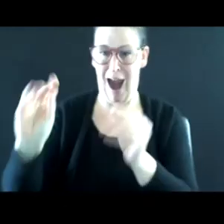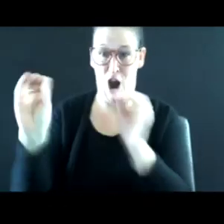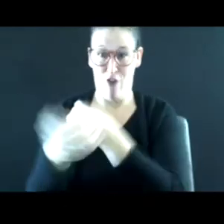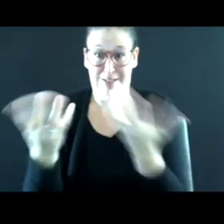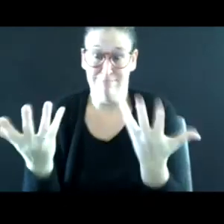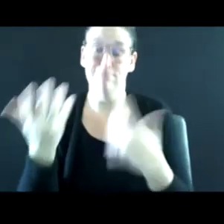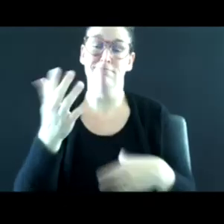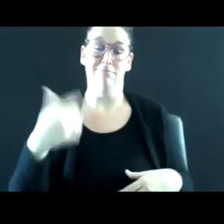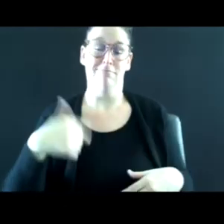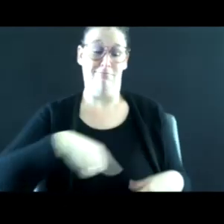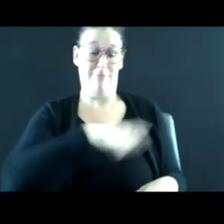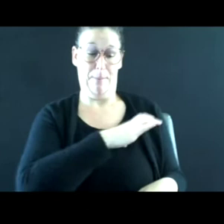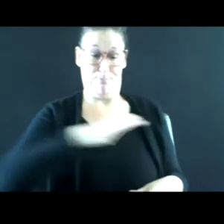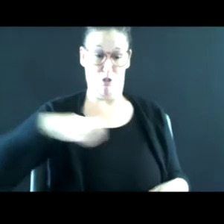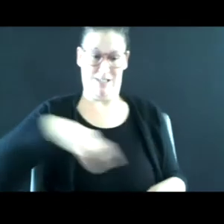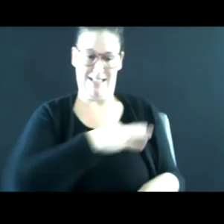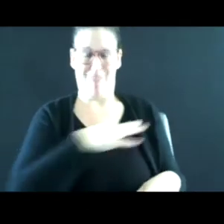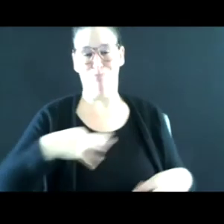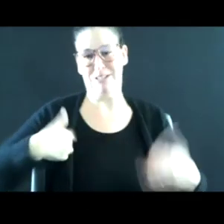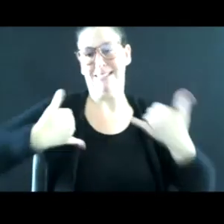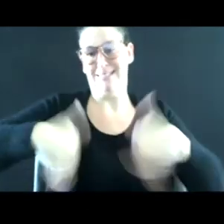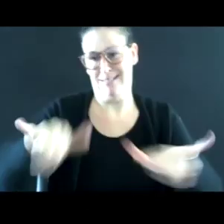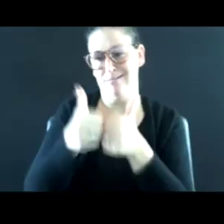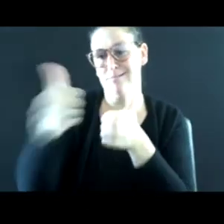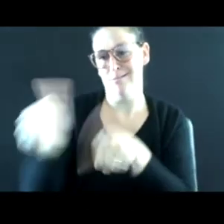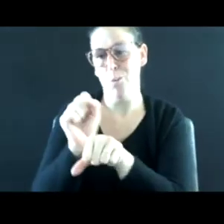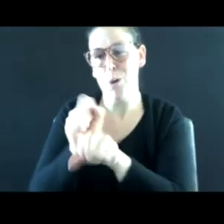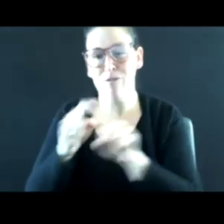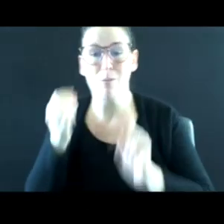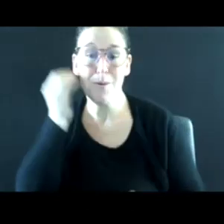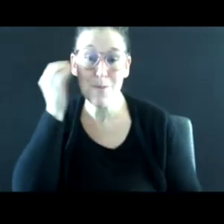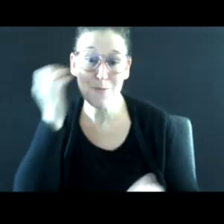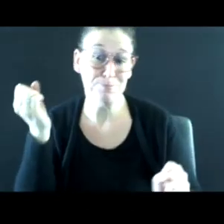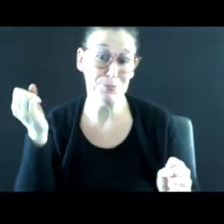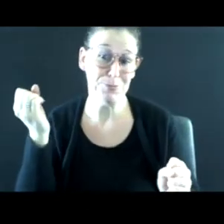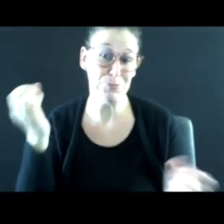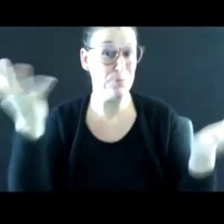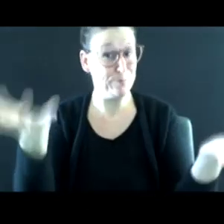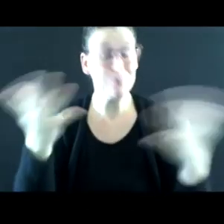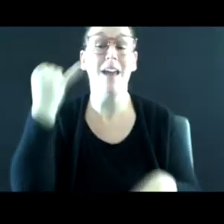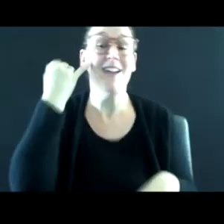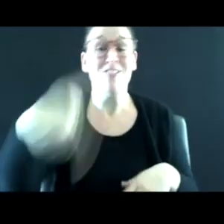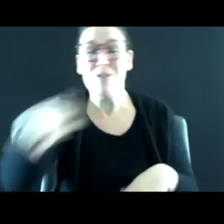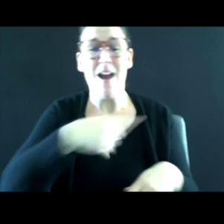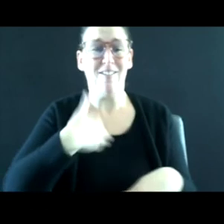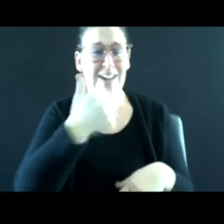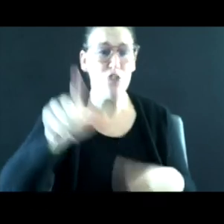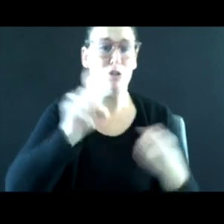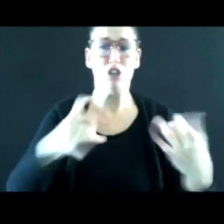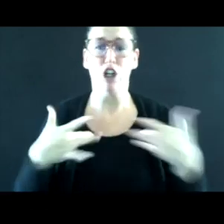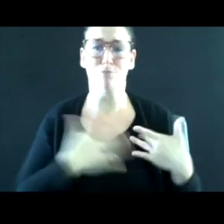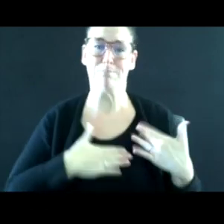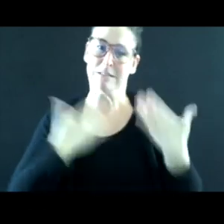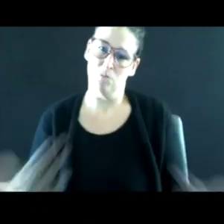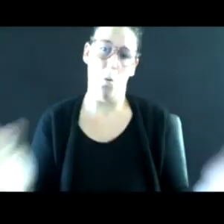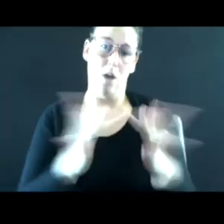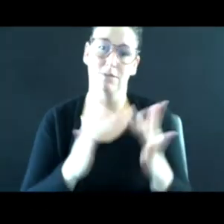they will be allowing Phase 2 and 3 for employees to return to the office. MNCDHH still are